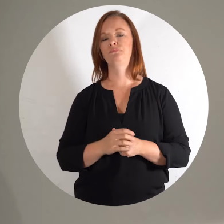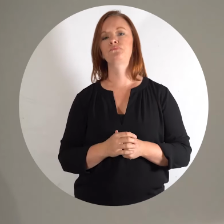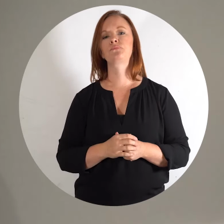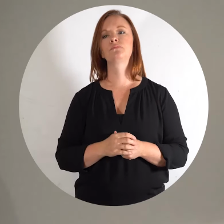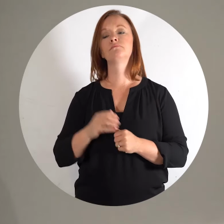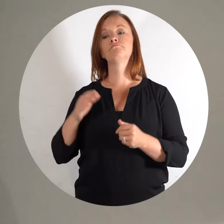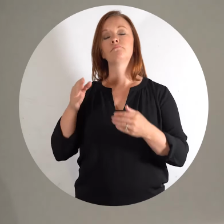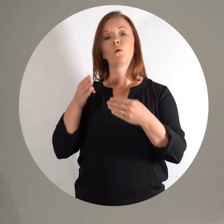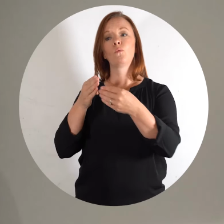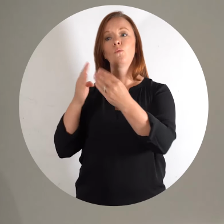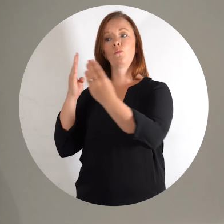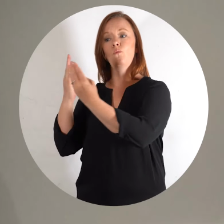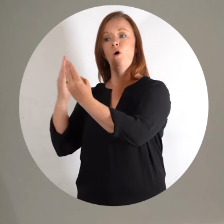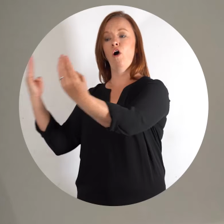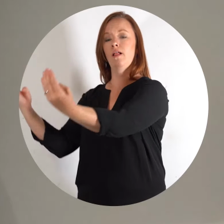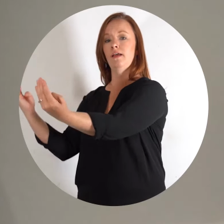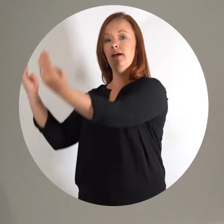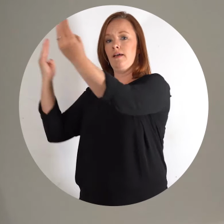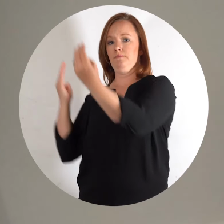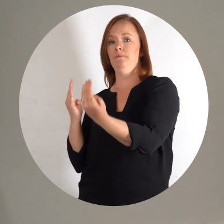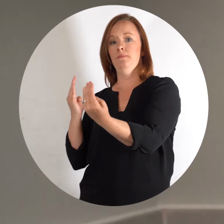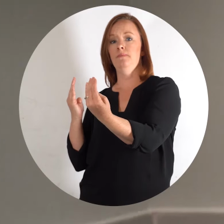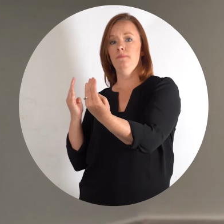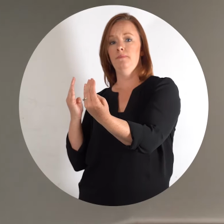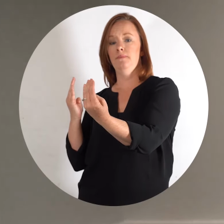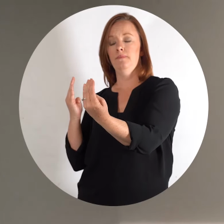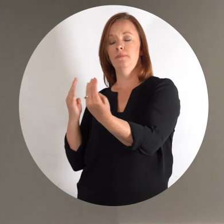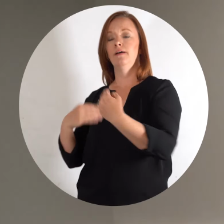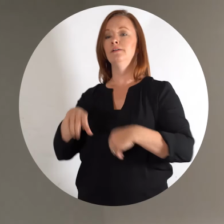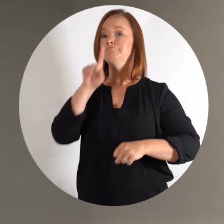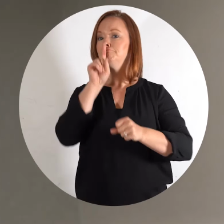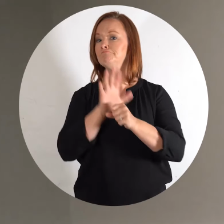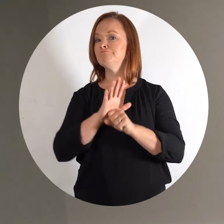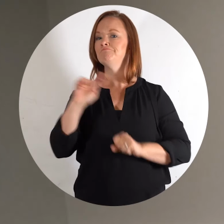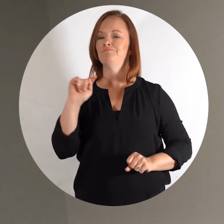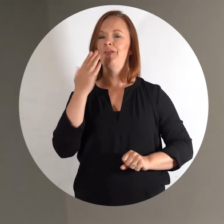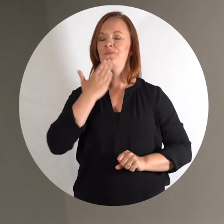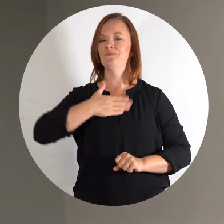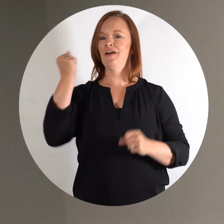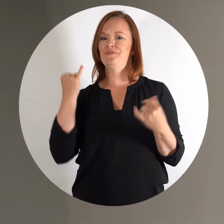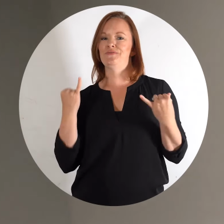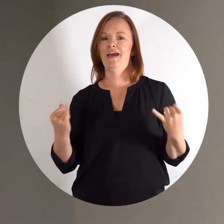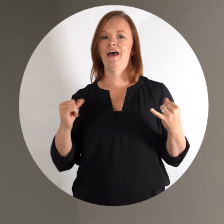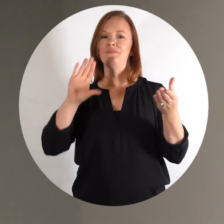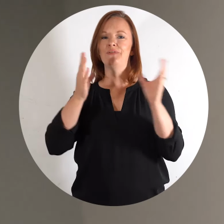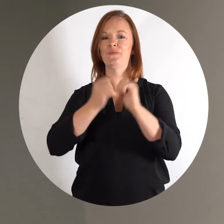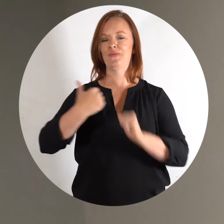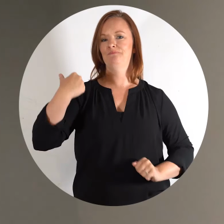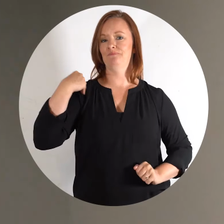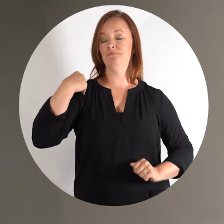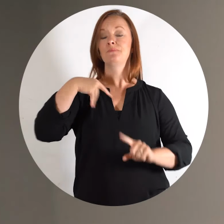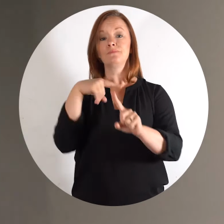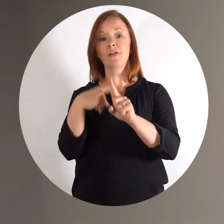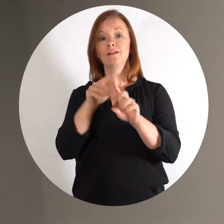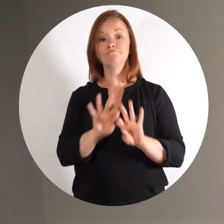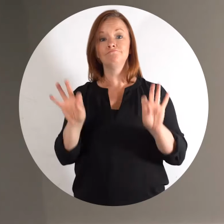just a little bit so that we had that additional space and I assure you, the bathroom looks far better, now, than it did before.